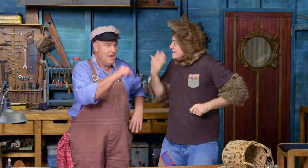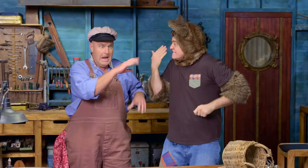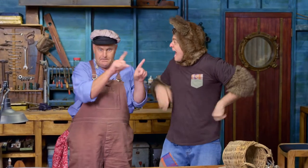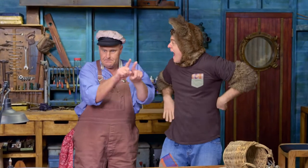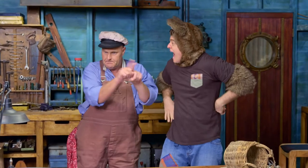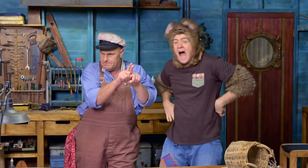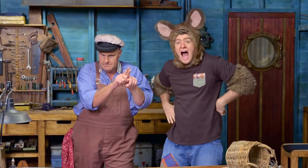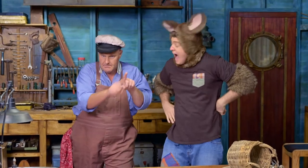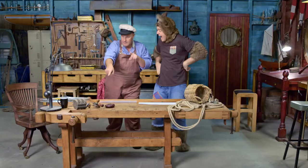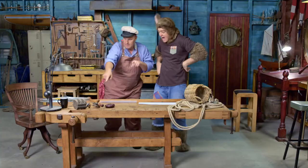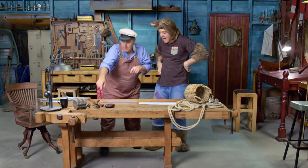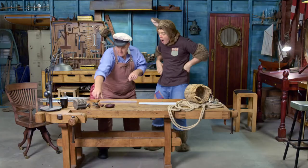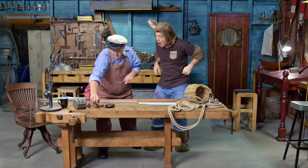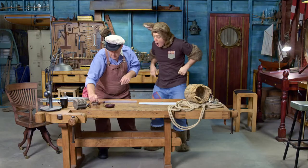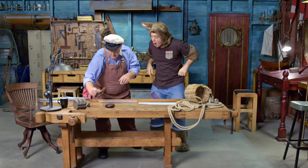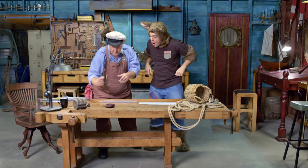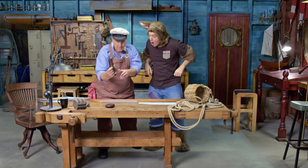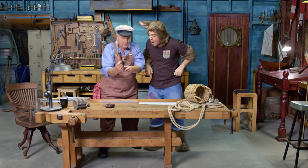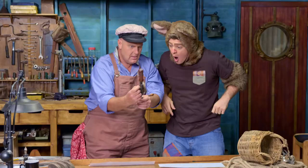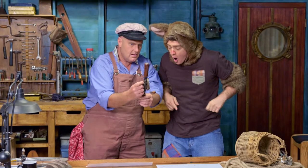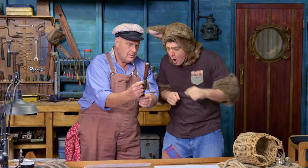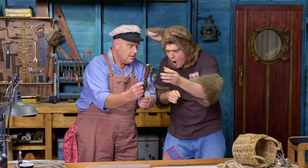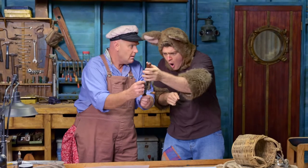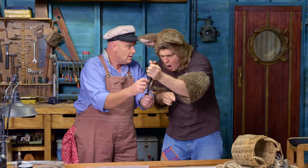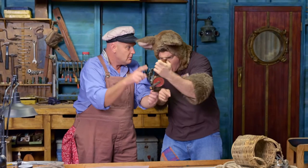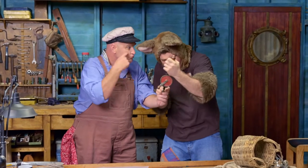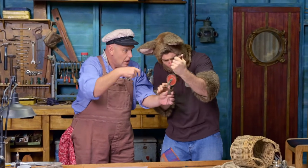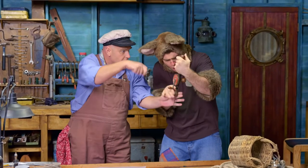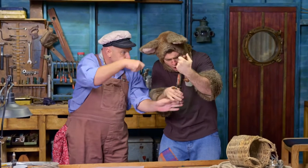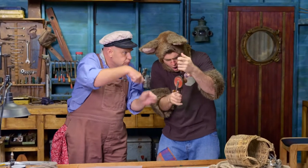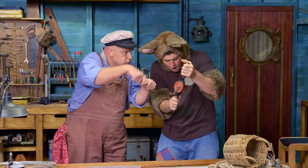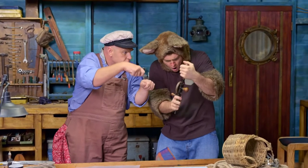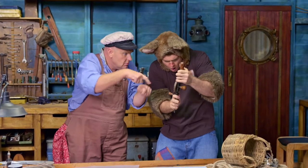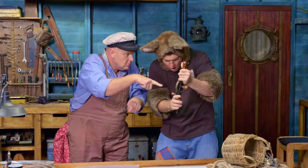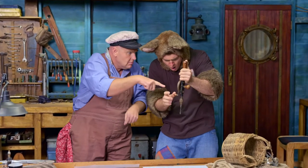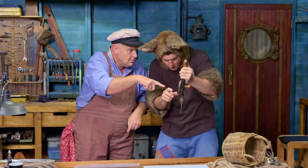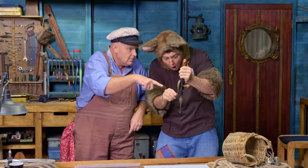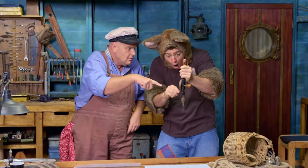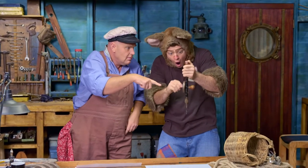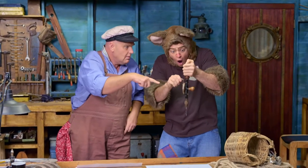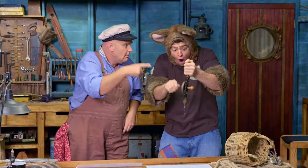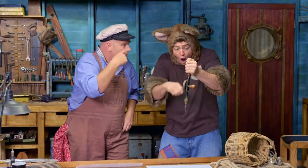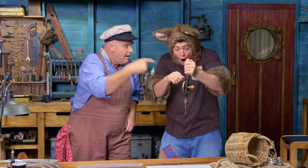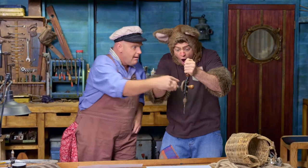Oh, you mean this, Possum? You try it. Wow. See?